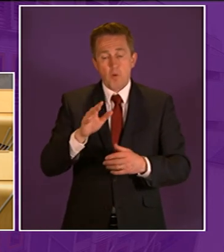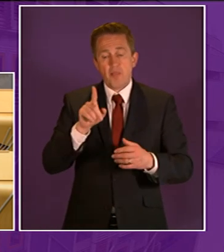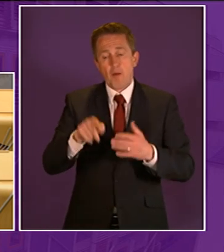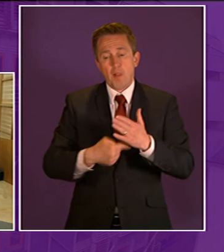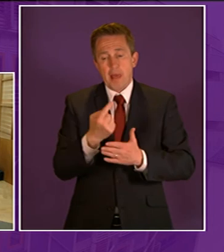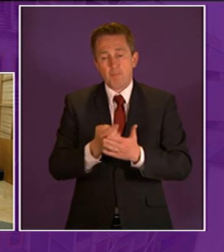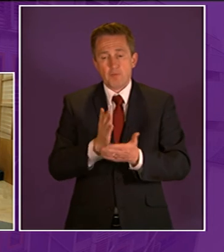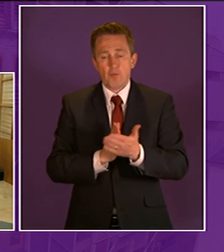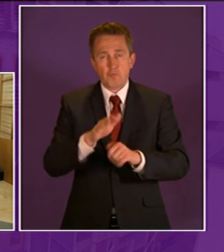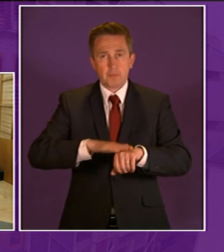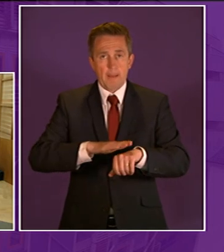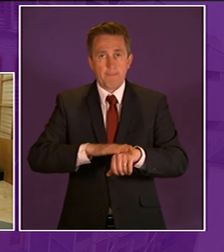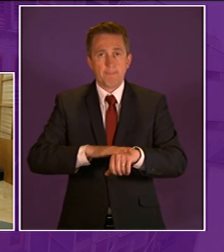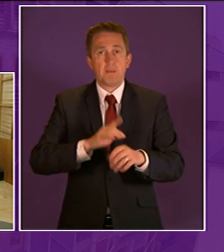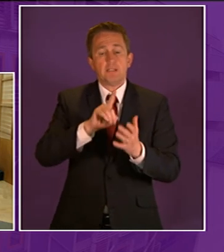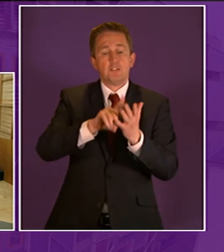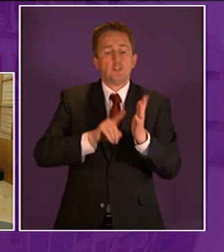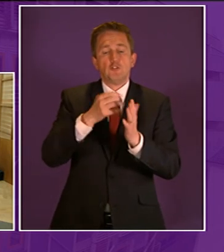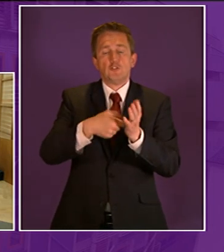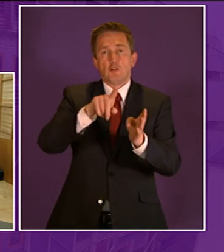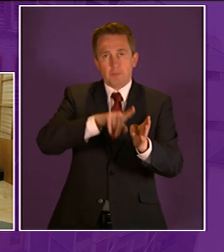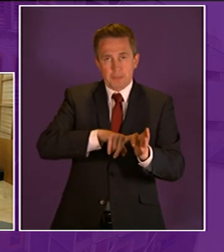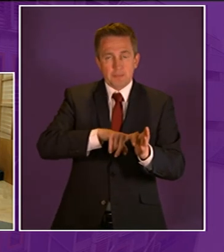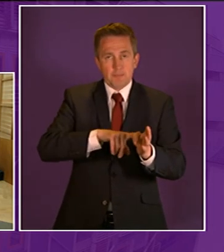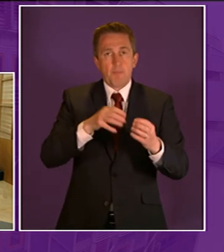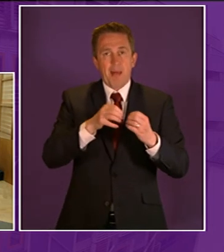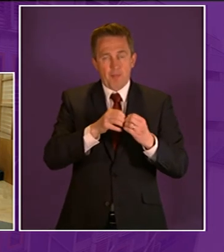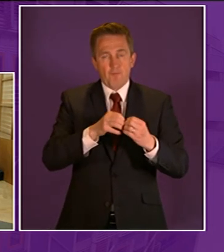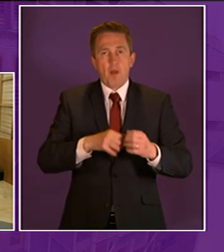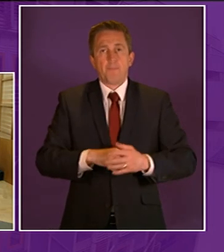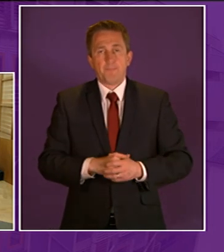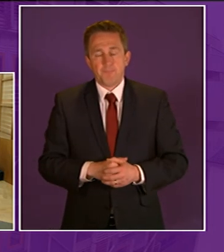Jeremy Balfour (Lothian) (Con): The students who have contacted me, unlike